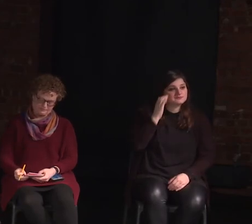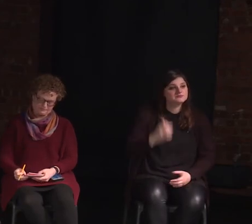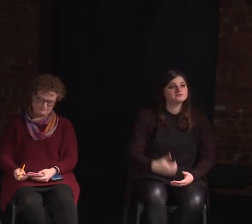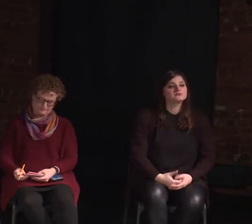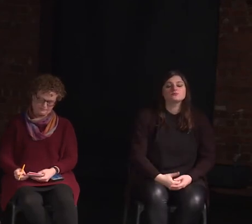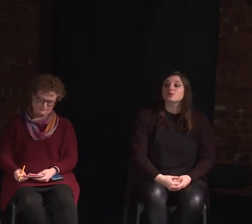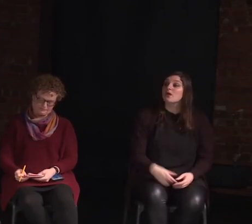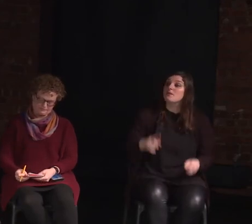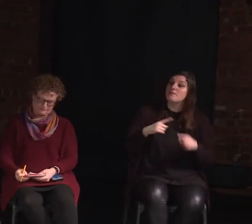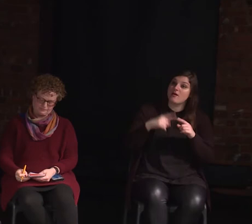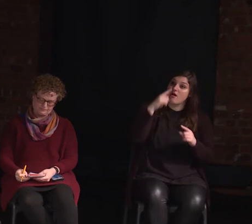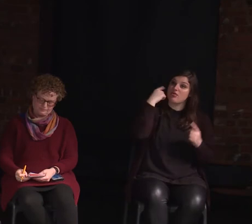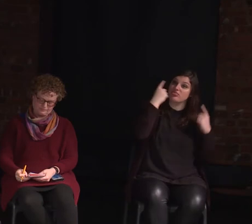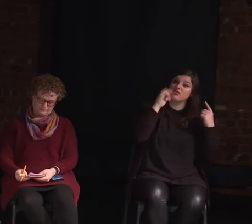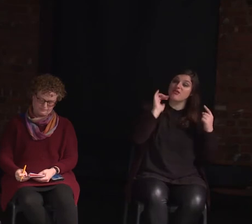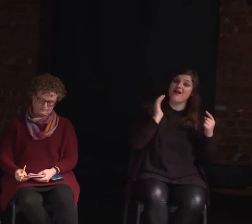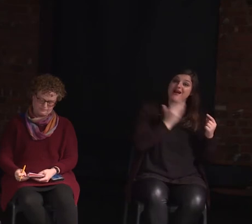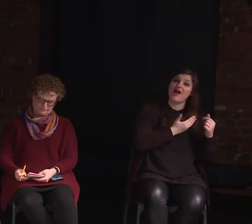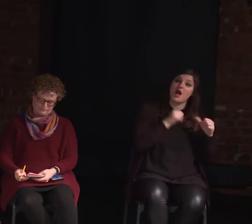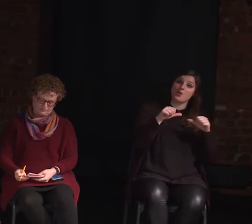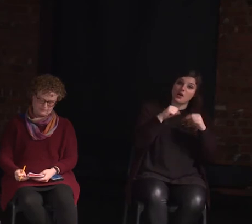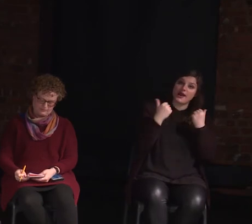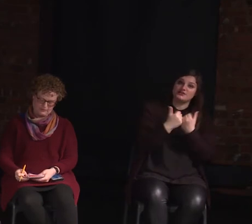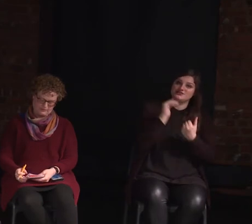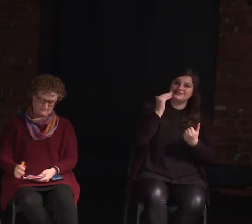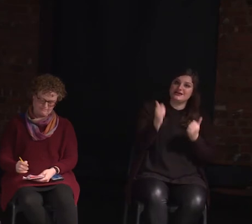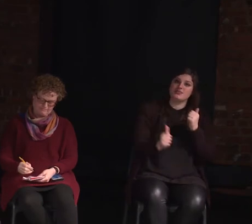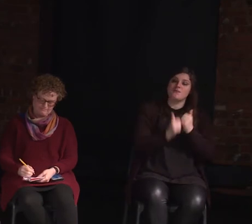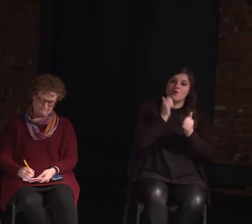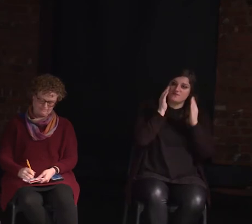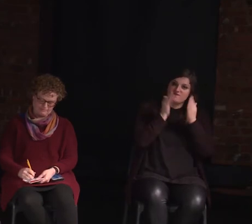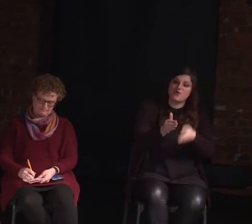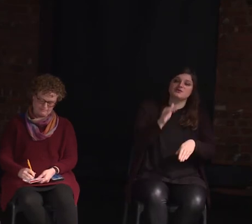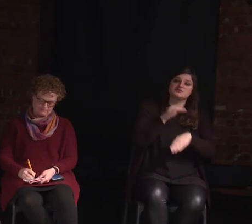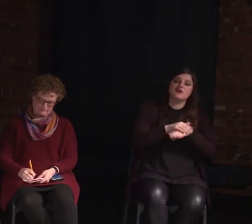our agency's done that's been in most in relationship to national politics.